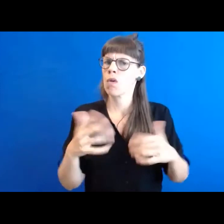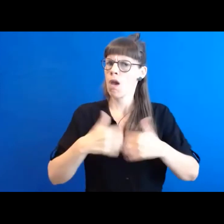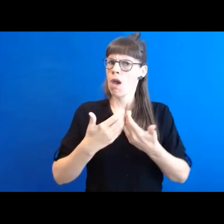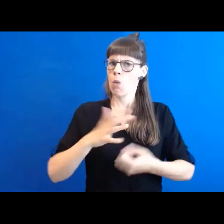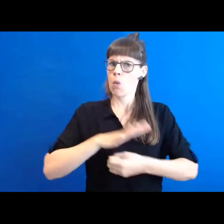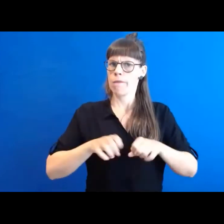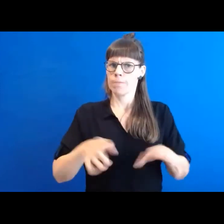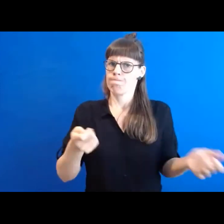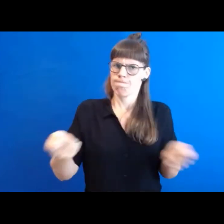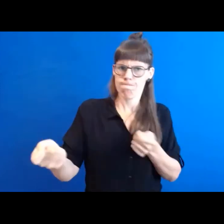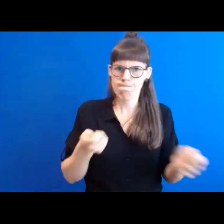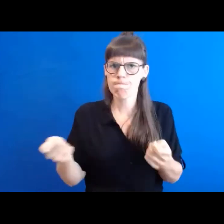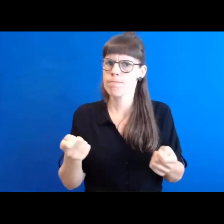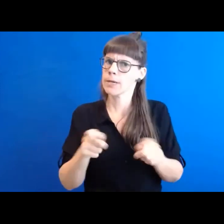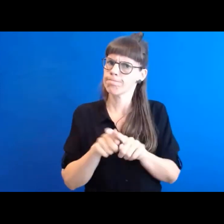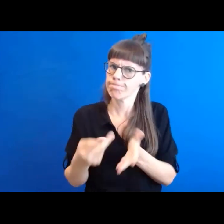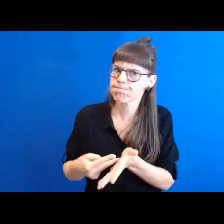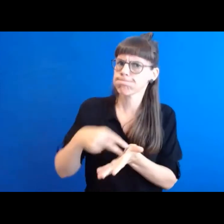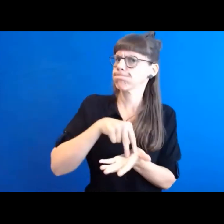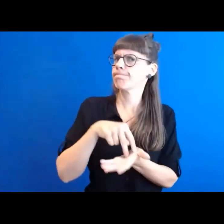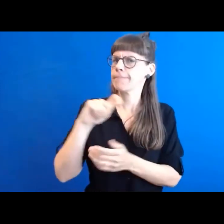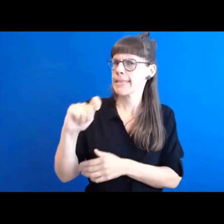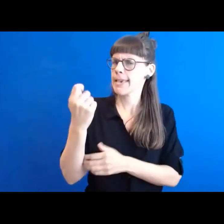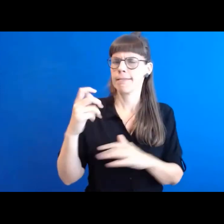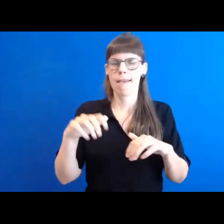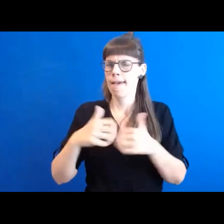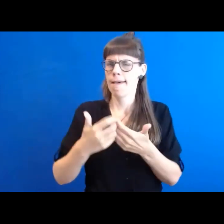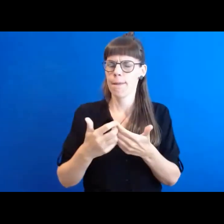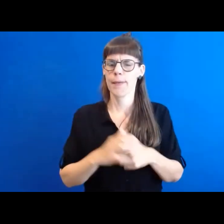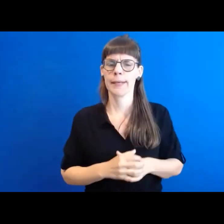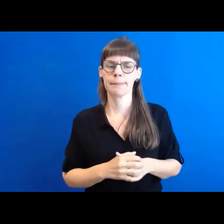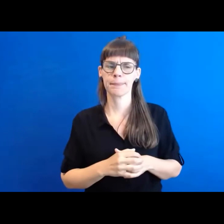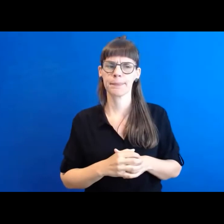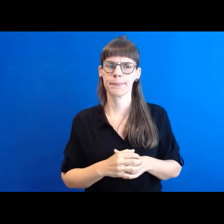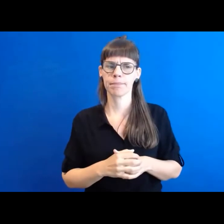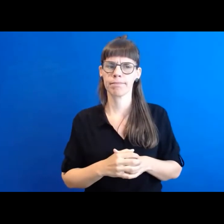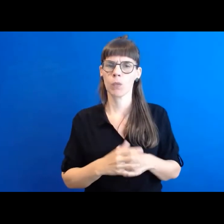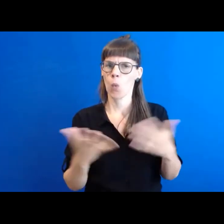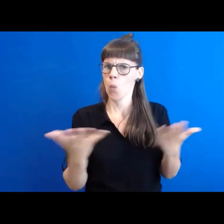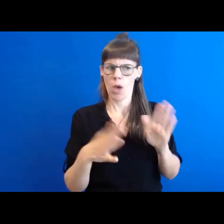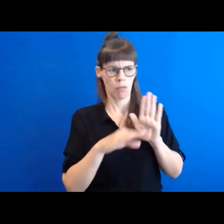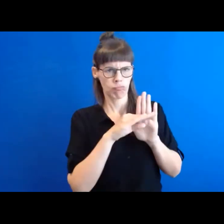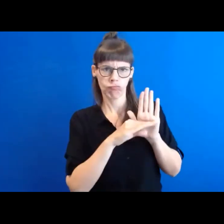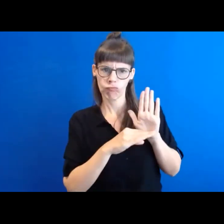the United Disabled Persons of Kenya who will tell us about their response